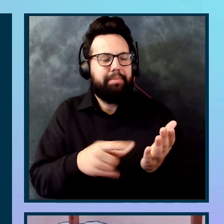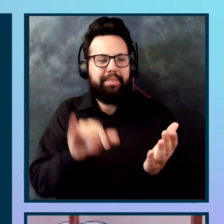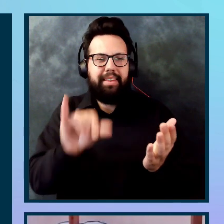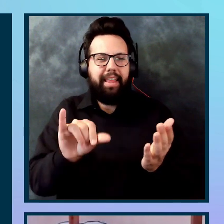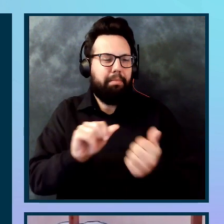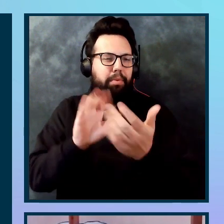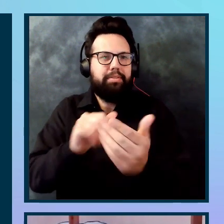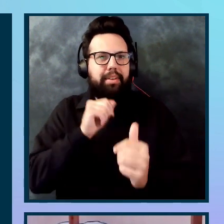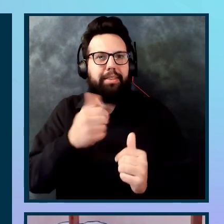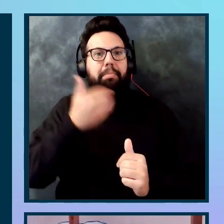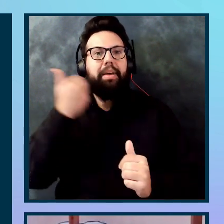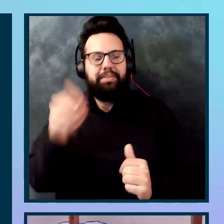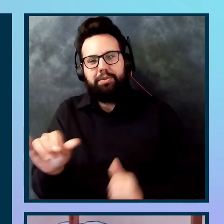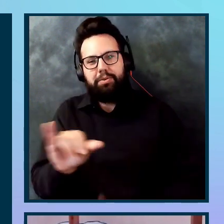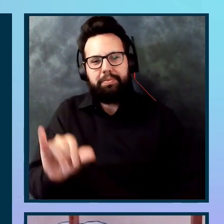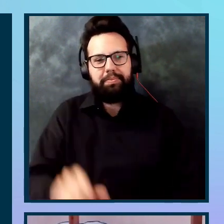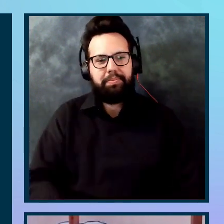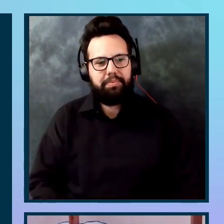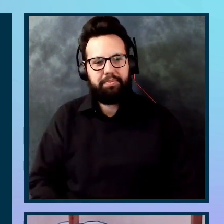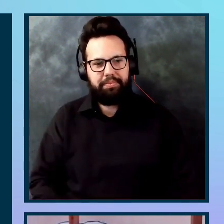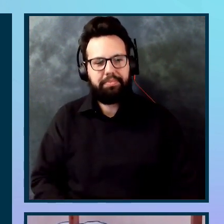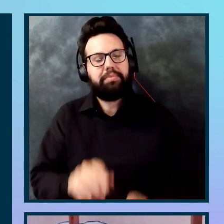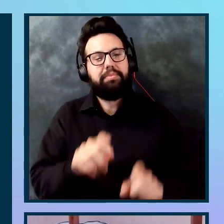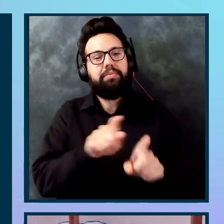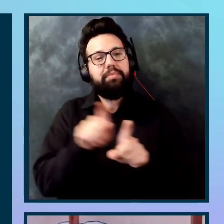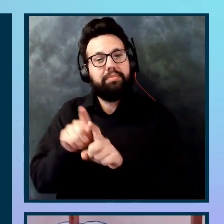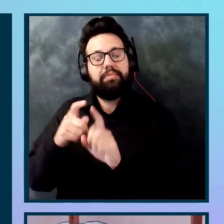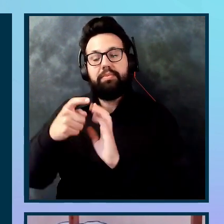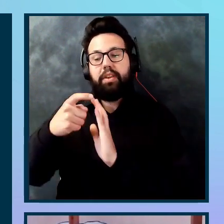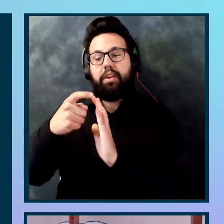There's automation that can only test part of WCAG.